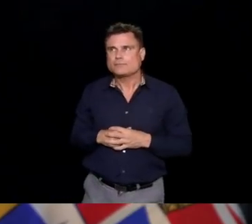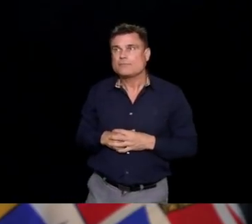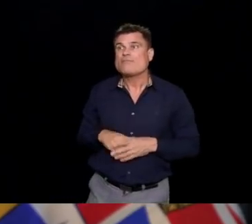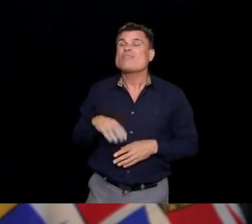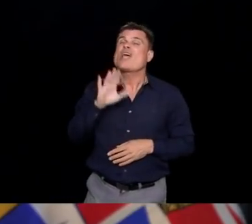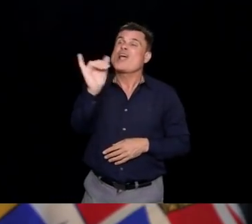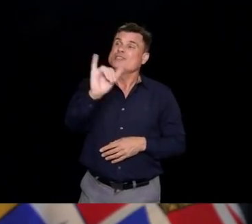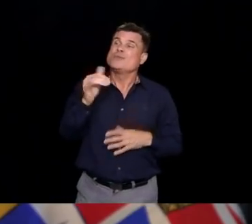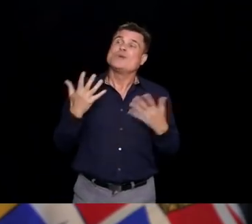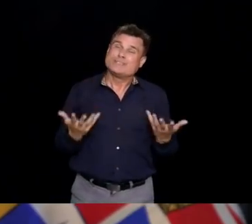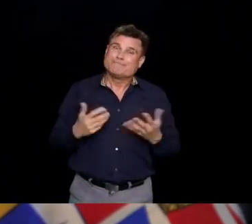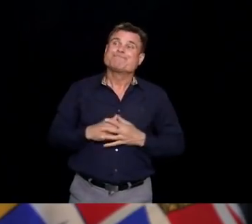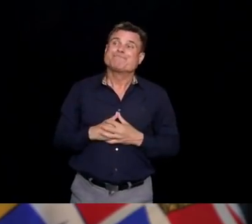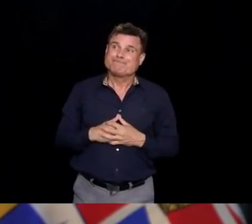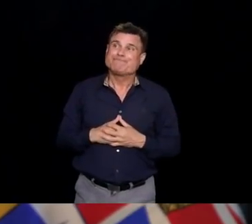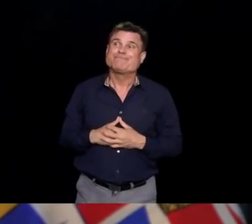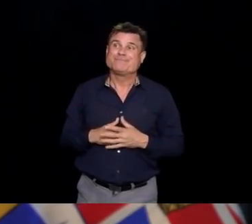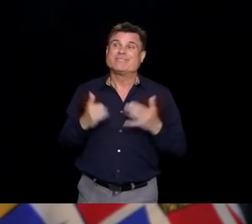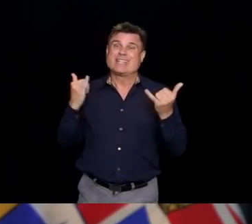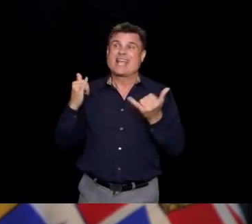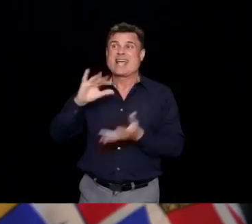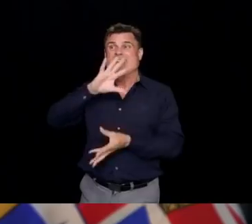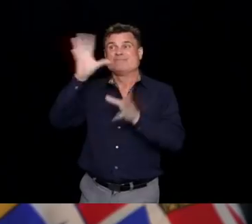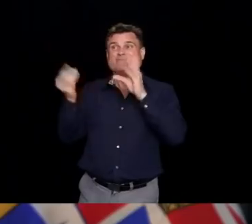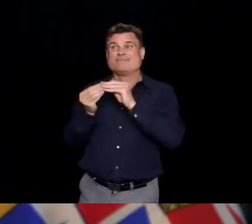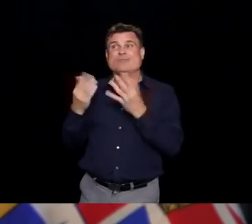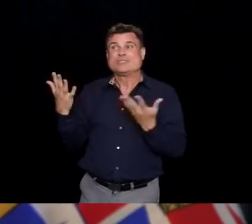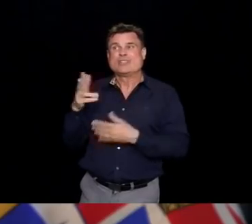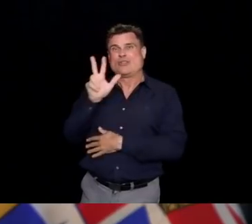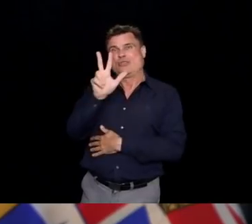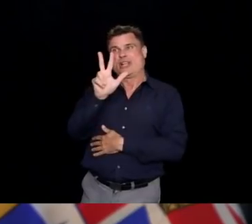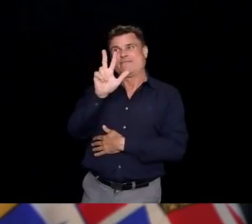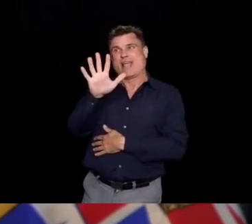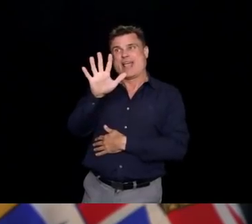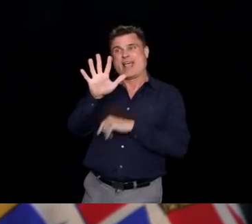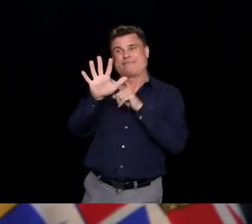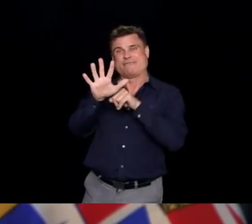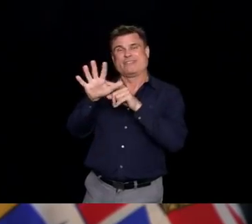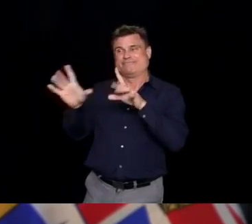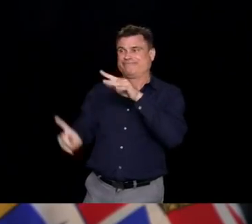Also to complicate our Friday, they are now up to 35 cases associated the community exposure events in and around